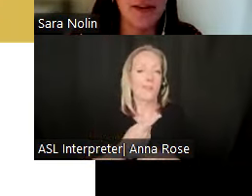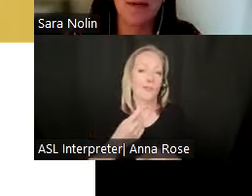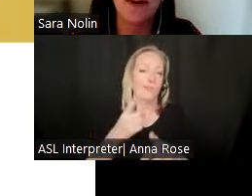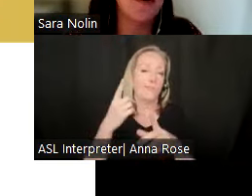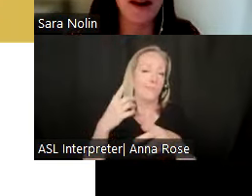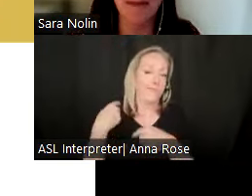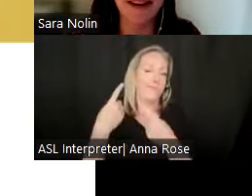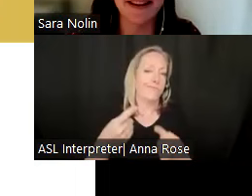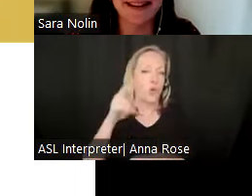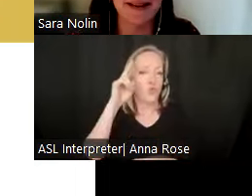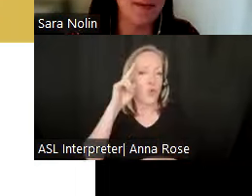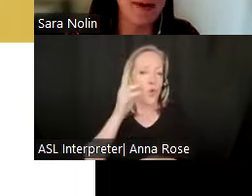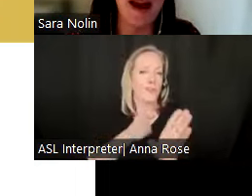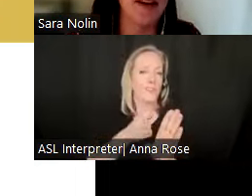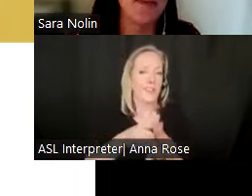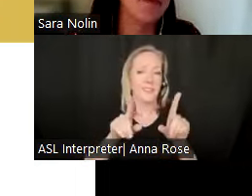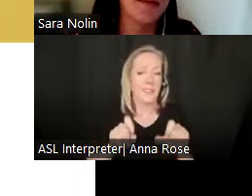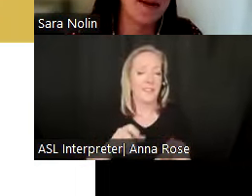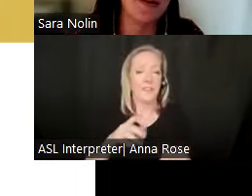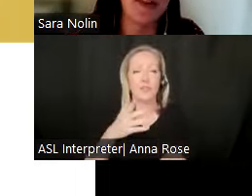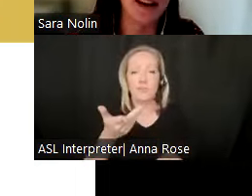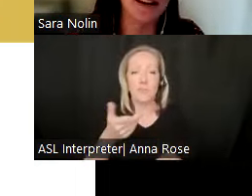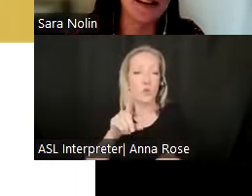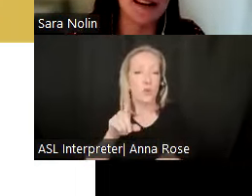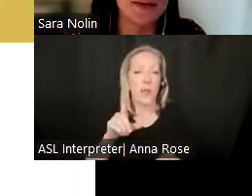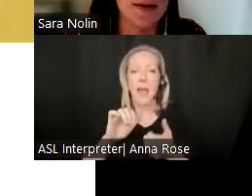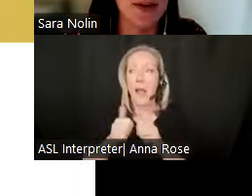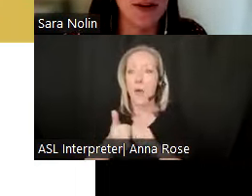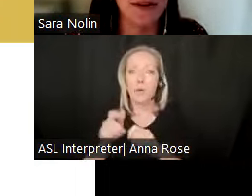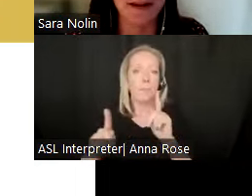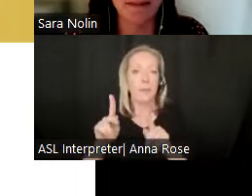What do you recommend there? How can people find these to be able to use them?